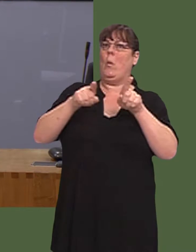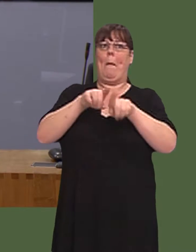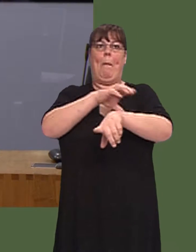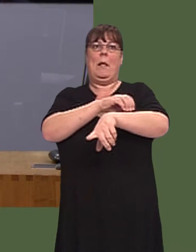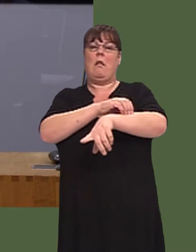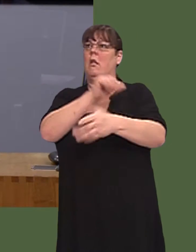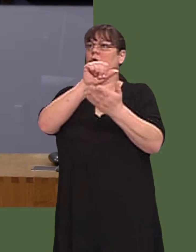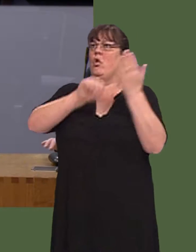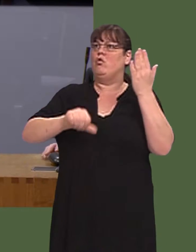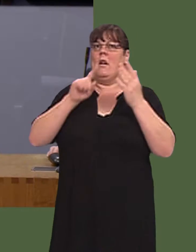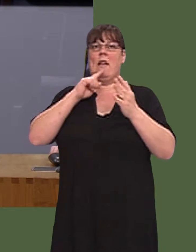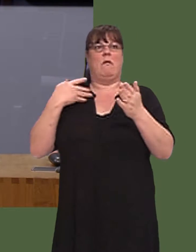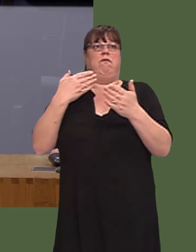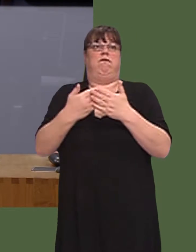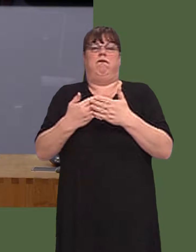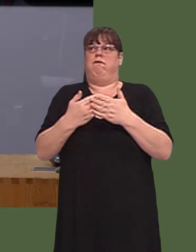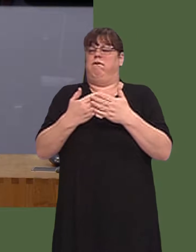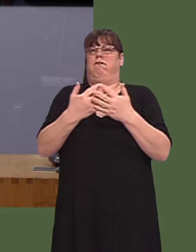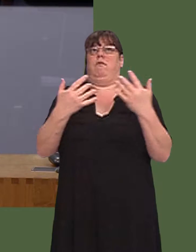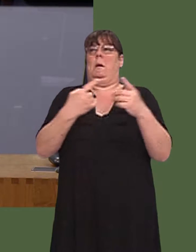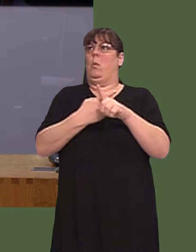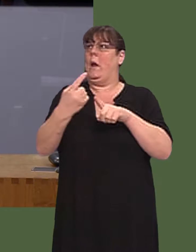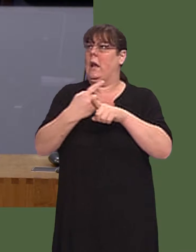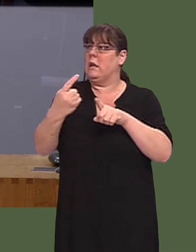Thatís more than four times the Governmentís 26-week target.